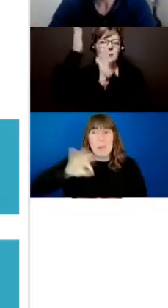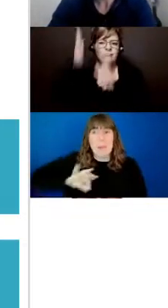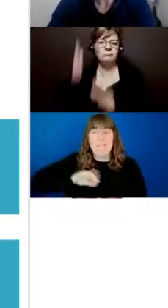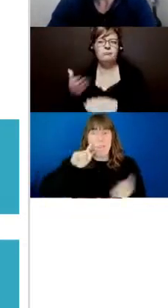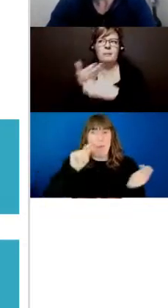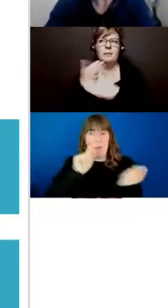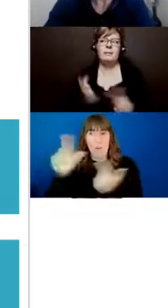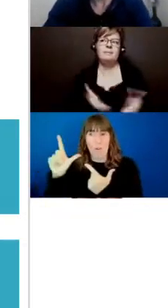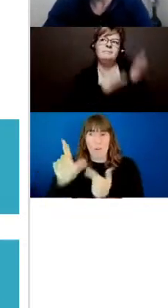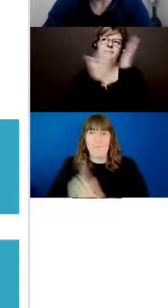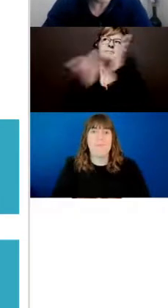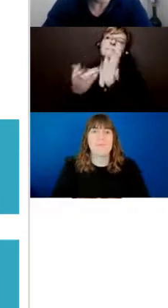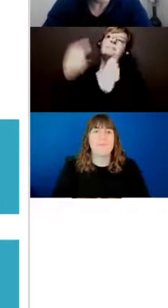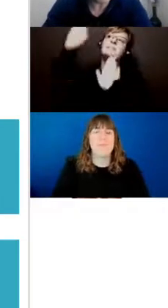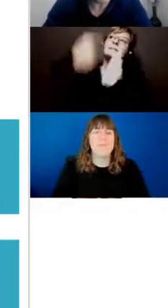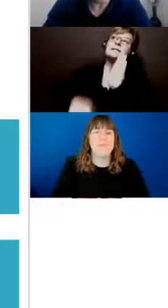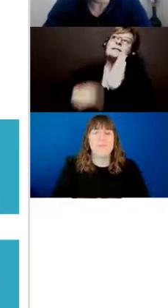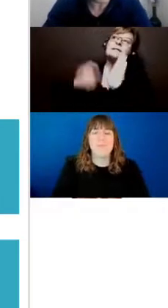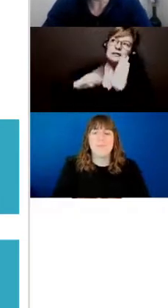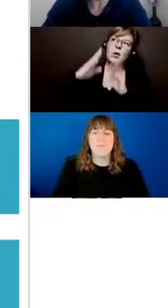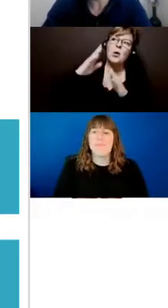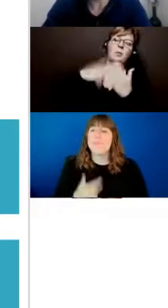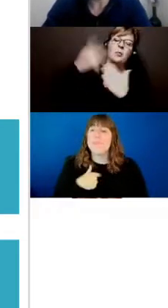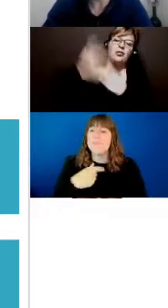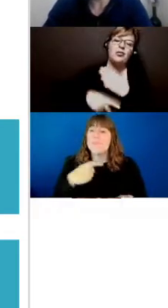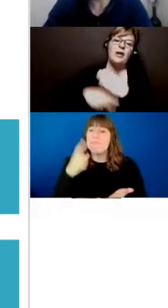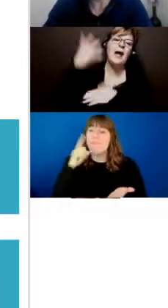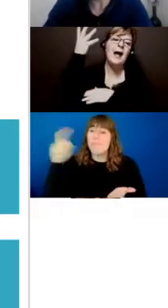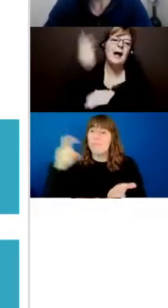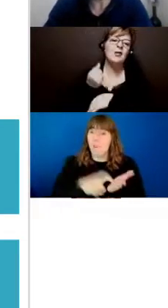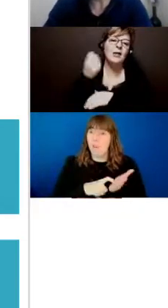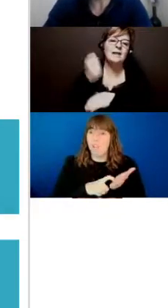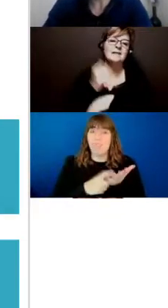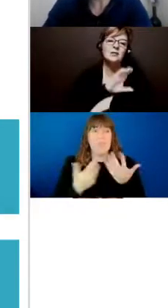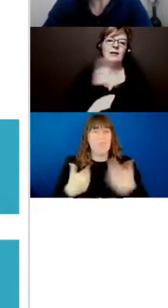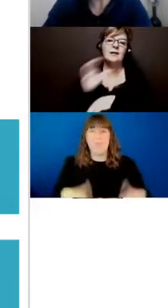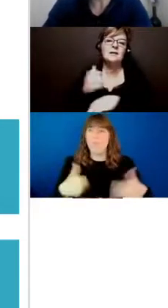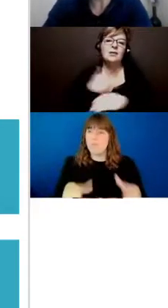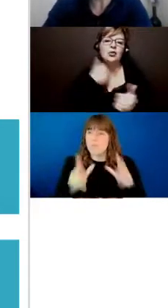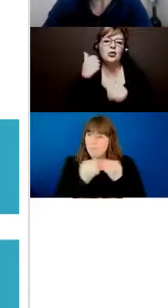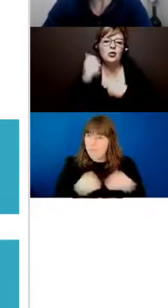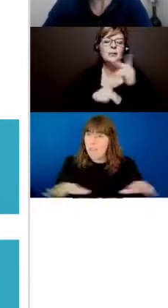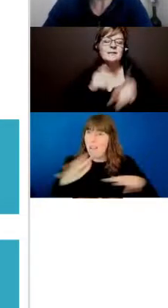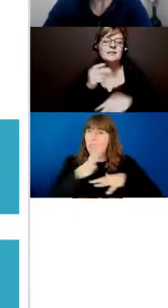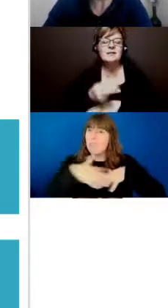i want to acknowledge that i am gratefully speaking to you from the unceded territories